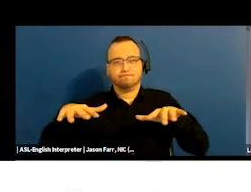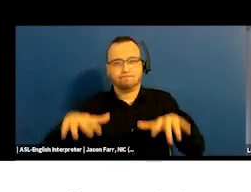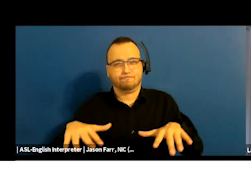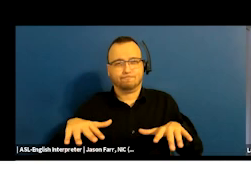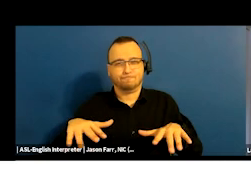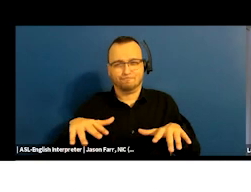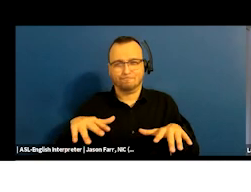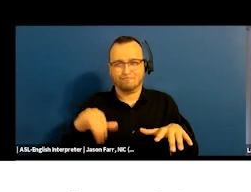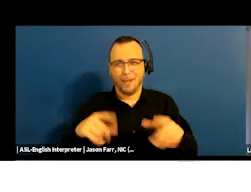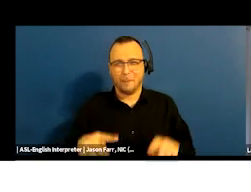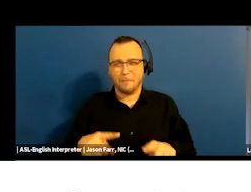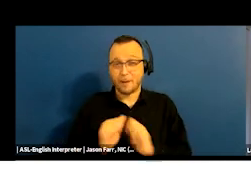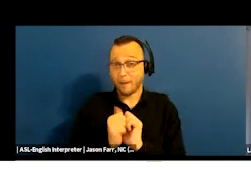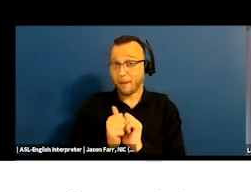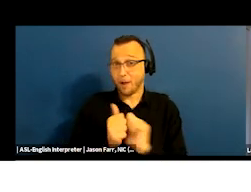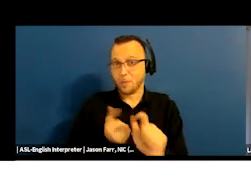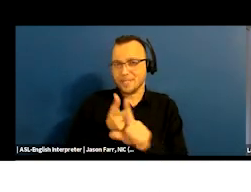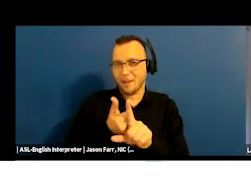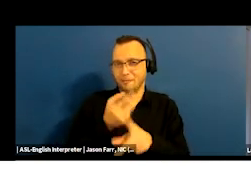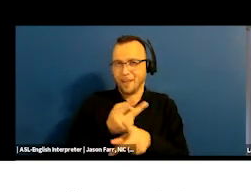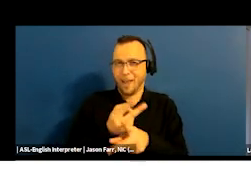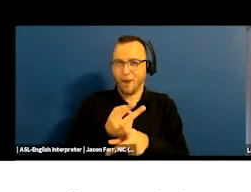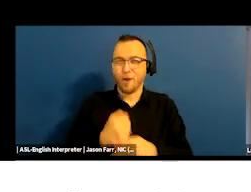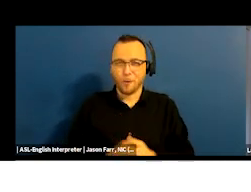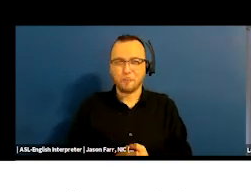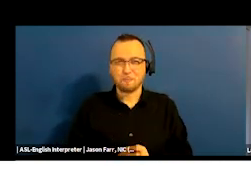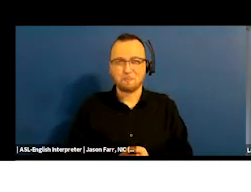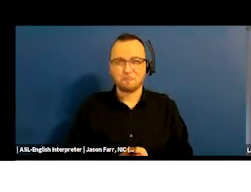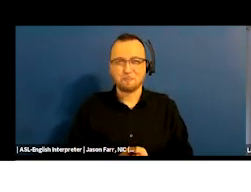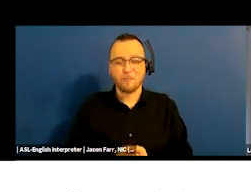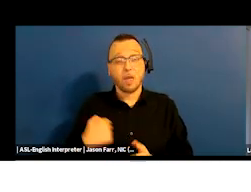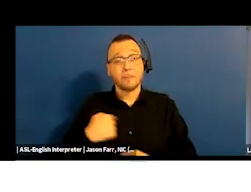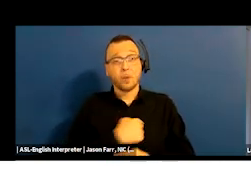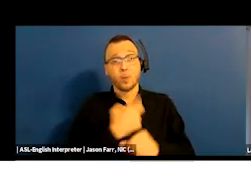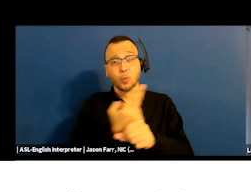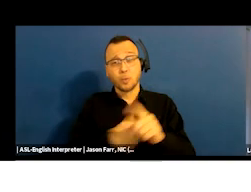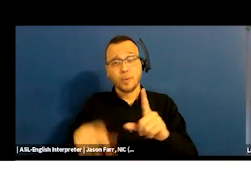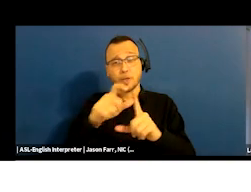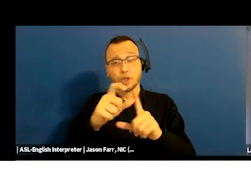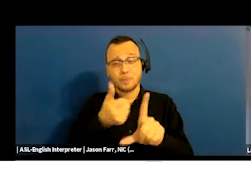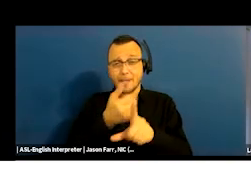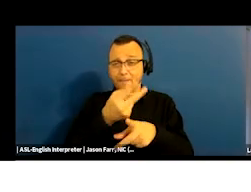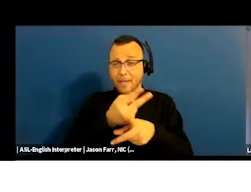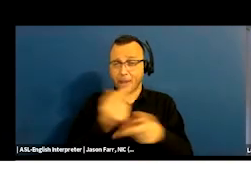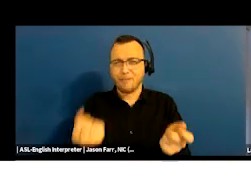to decrease, to bring down the stress, to increase relaxation, to decrease these cortisol